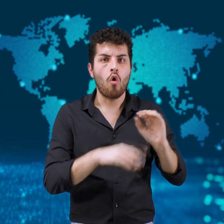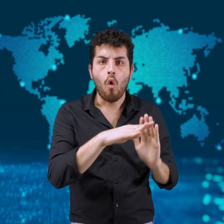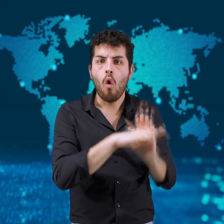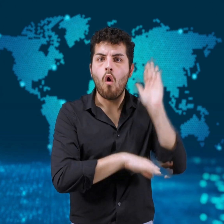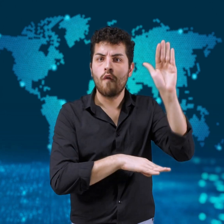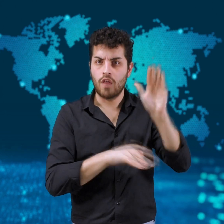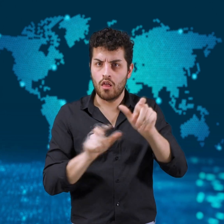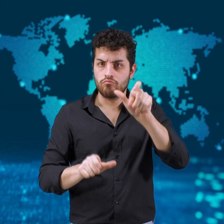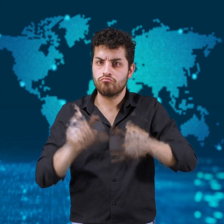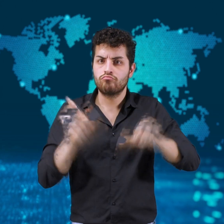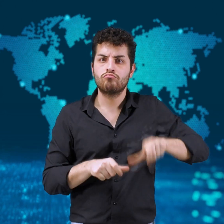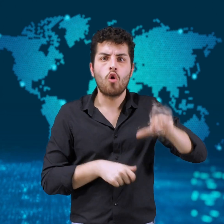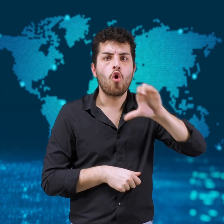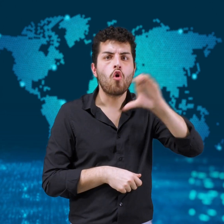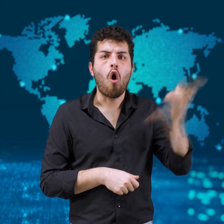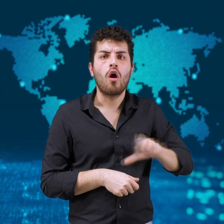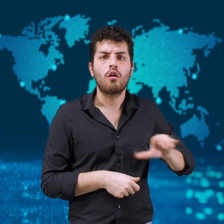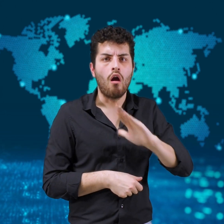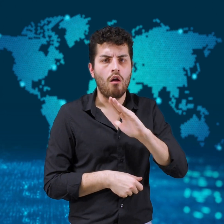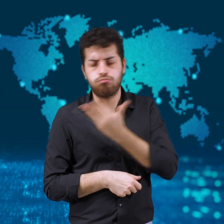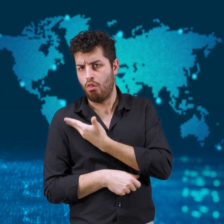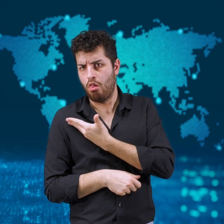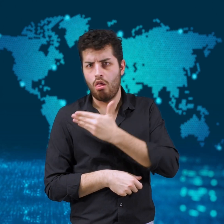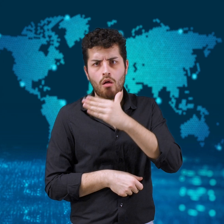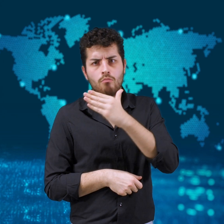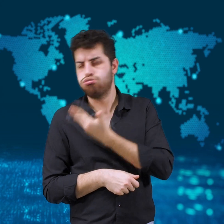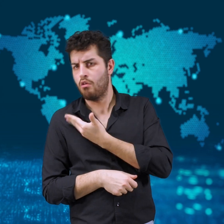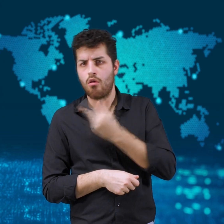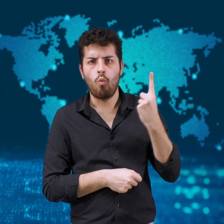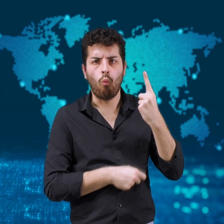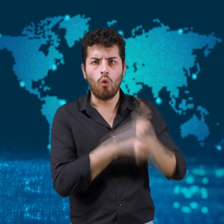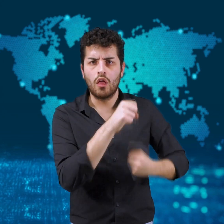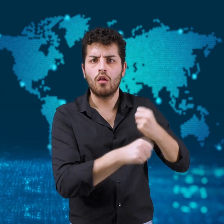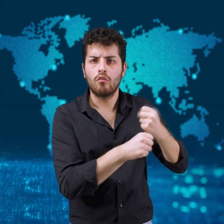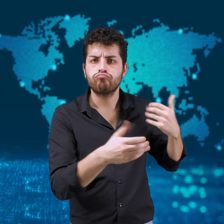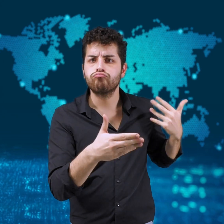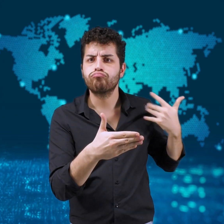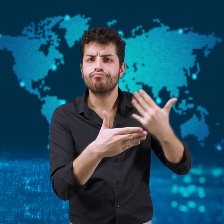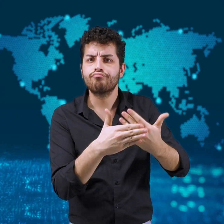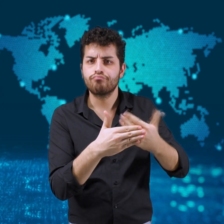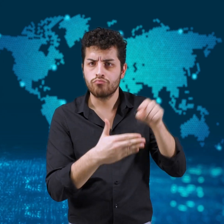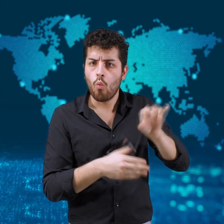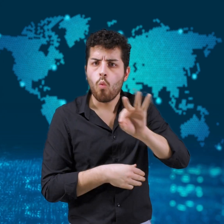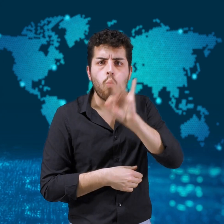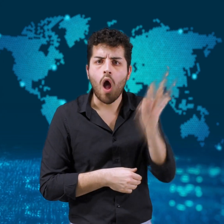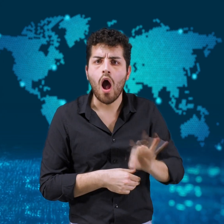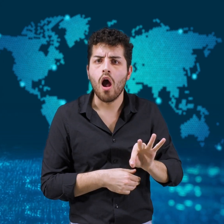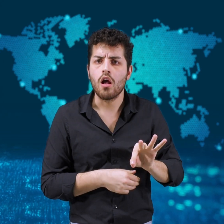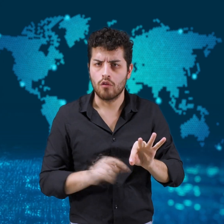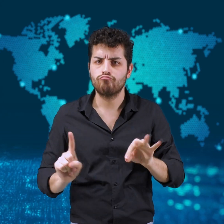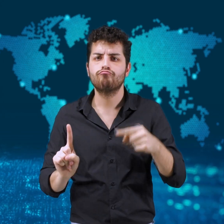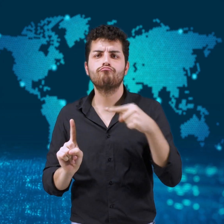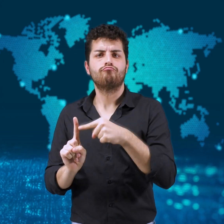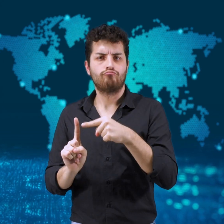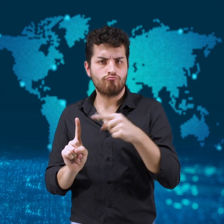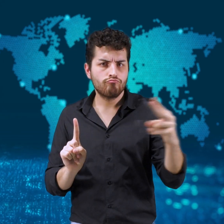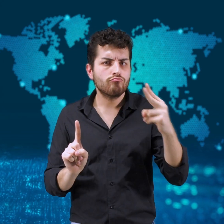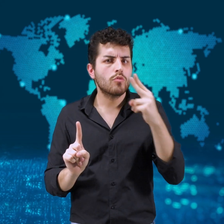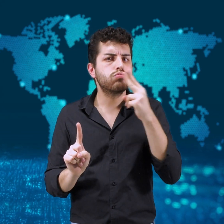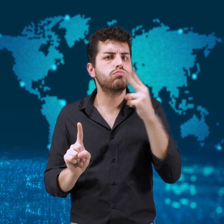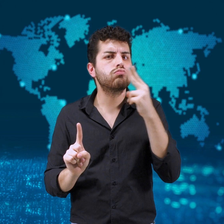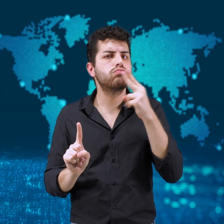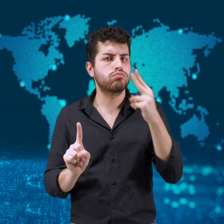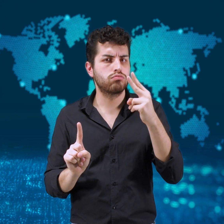According to research, over 71,000 North Korean people die every year